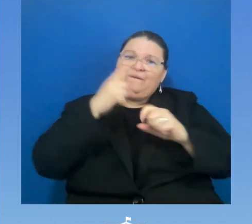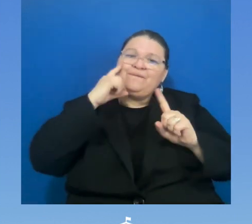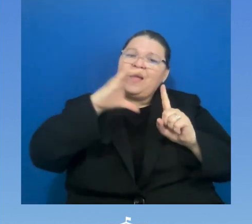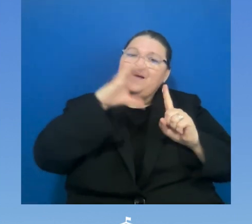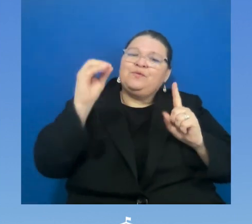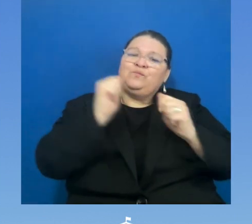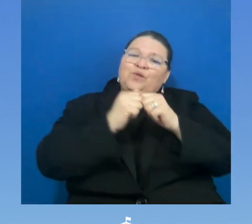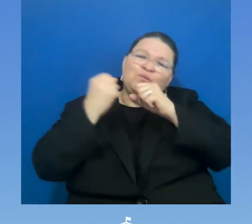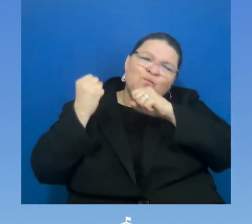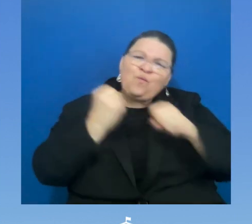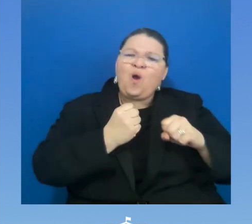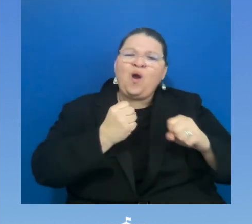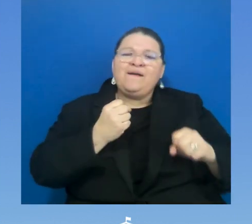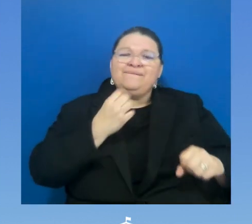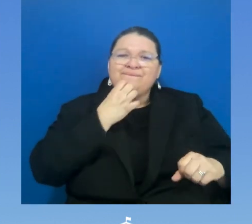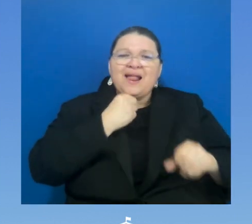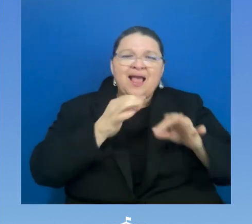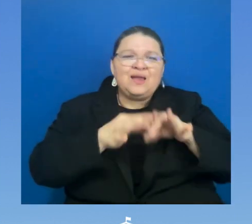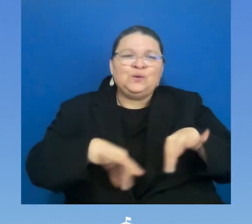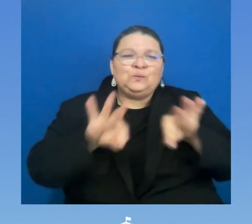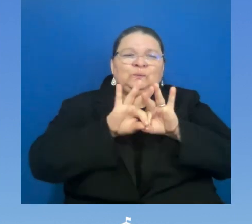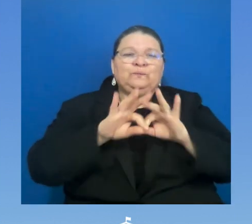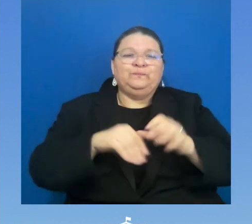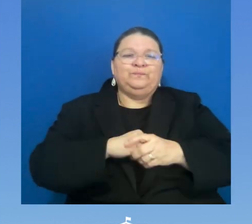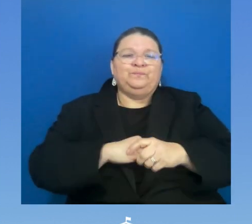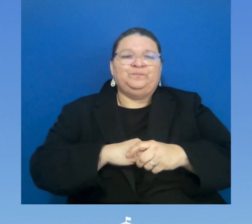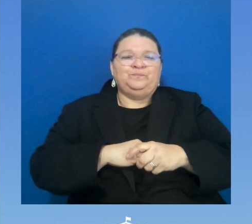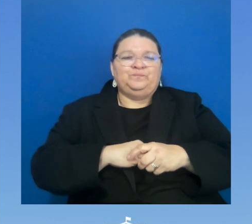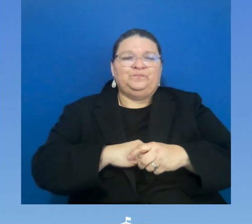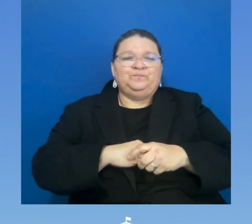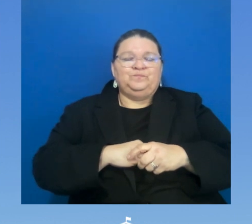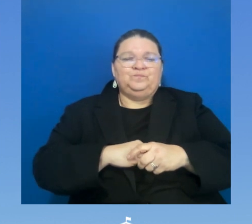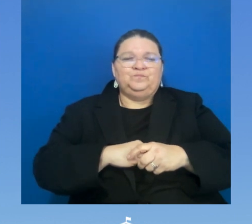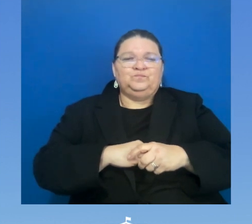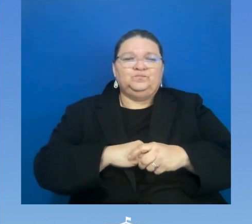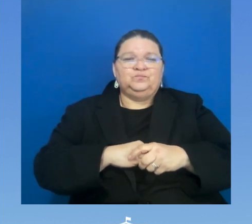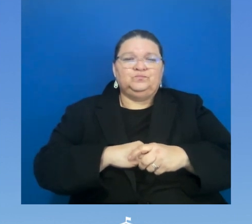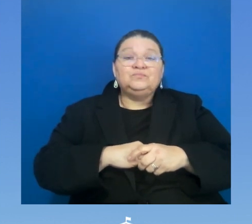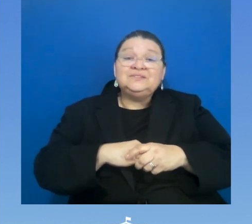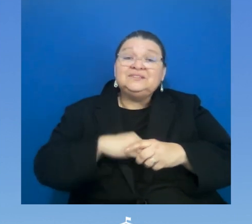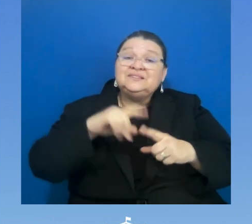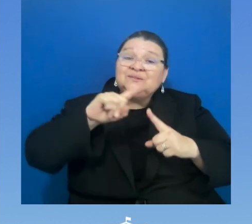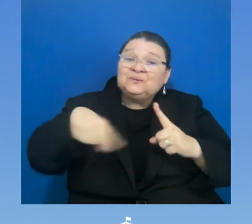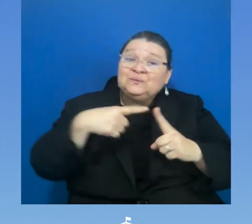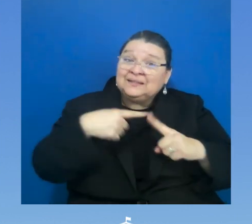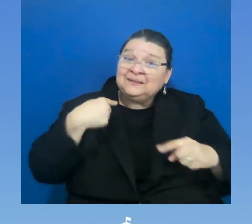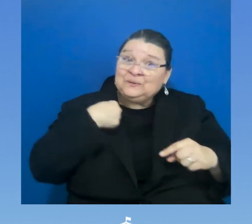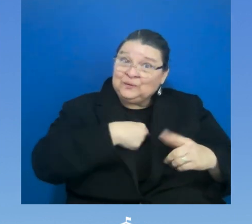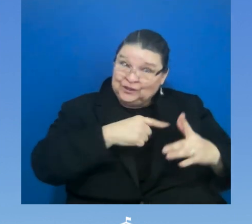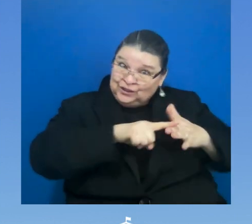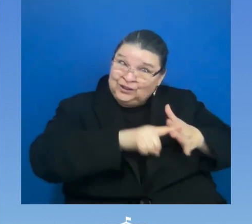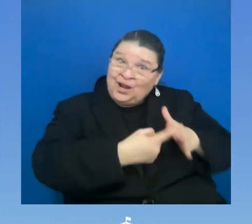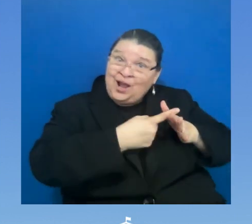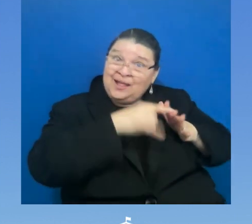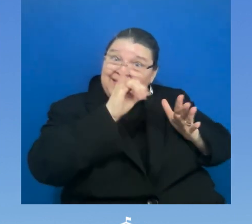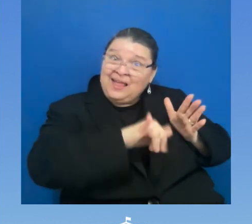So from that time in 2014 where we audited, we have instituted that process and, you know,